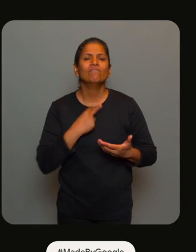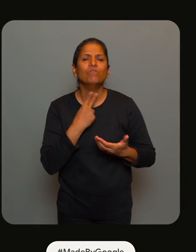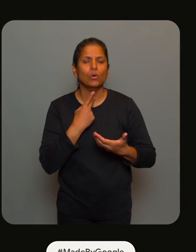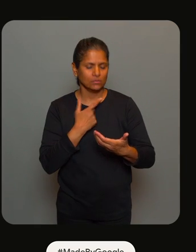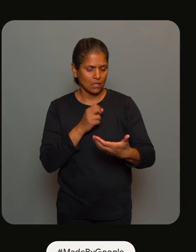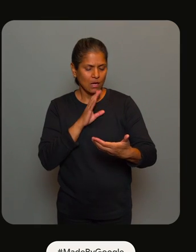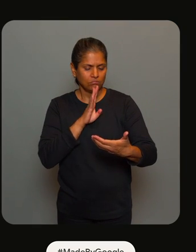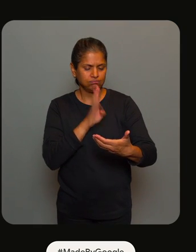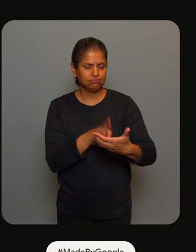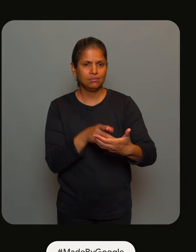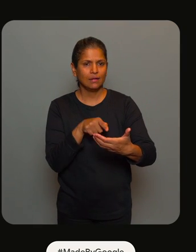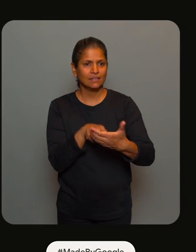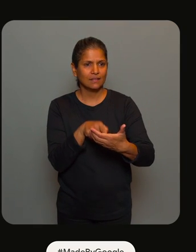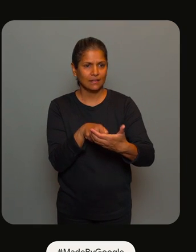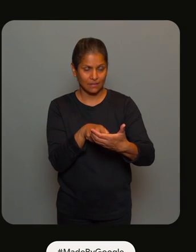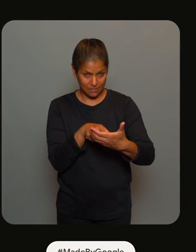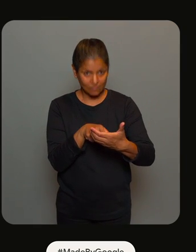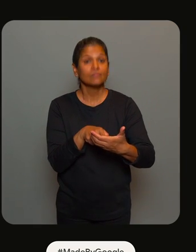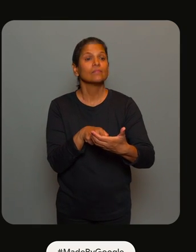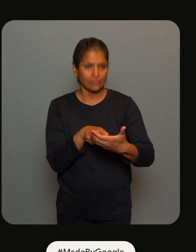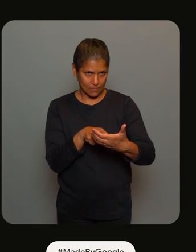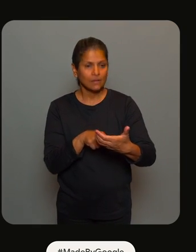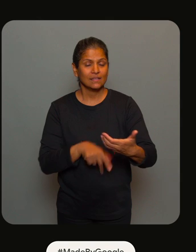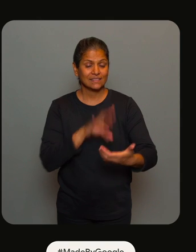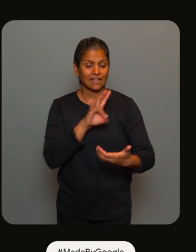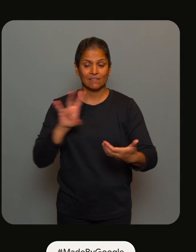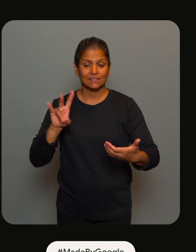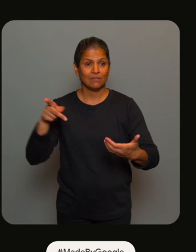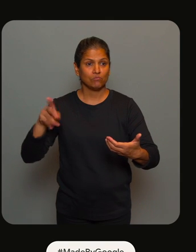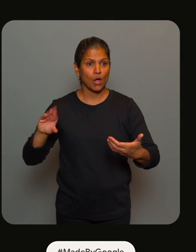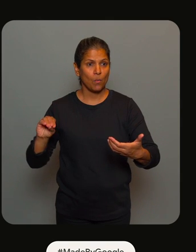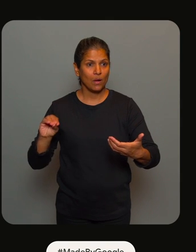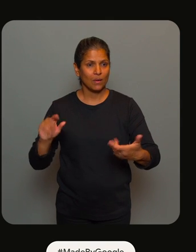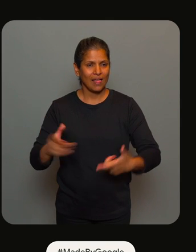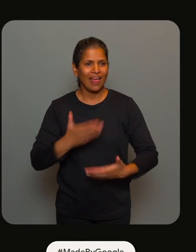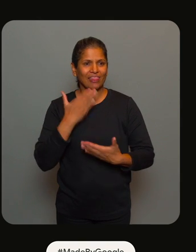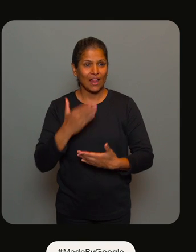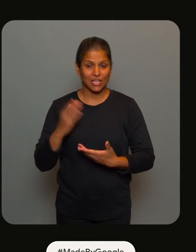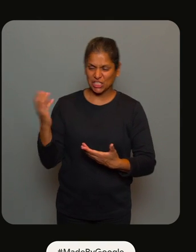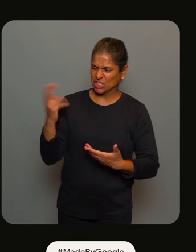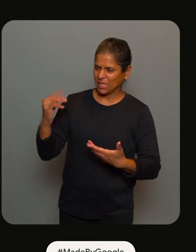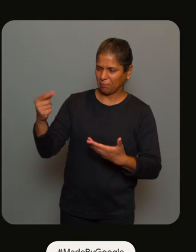capabilities on Pixel 7 and Pro, thanks to Tensor G2.